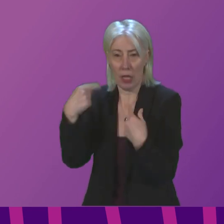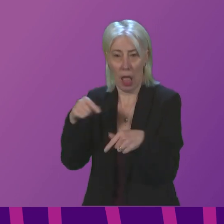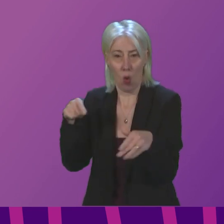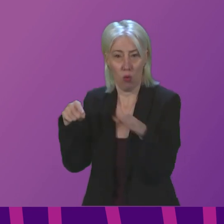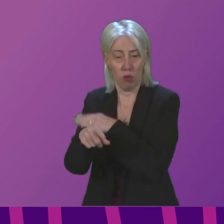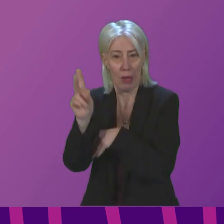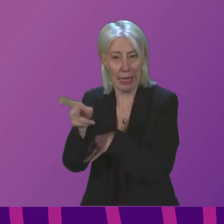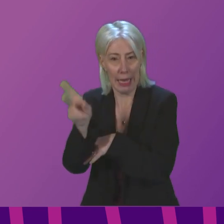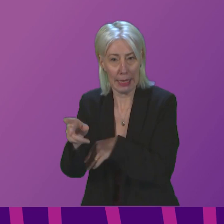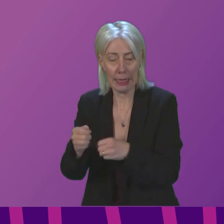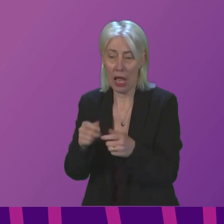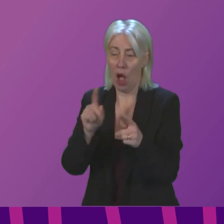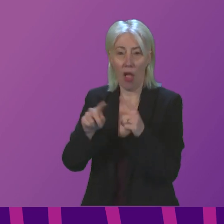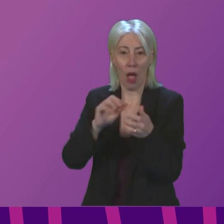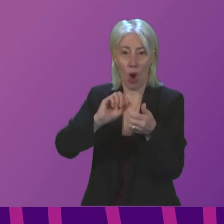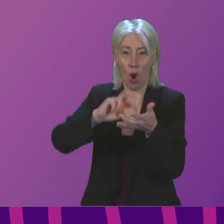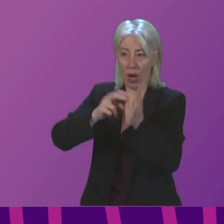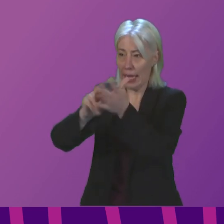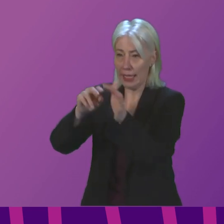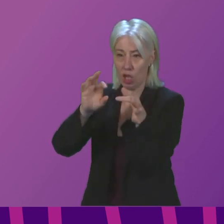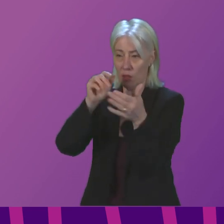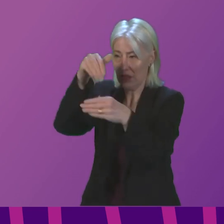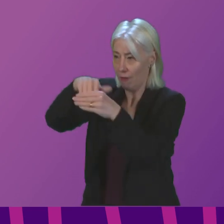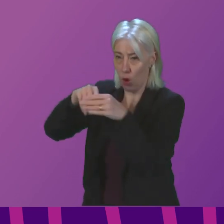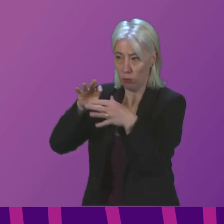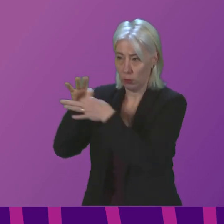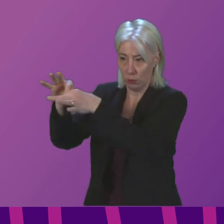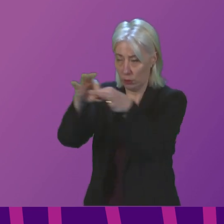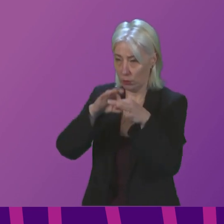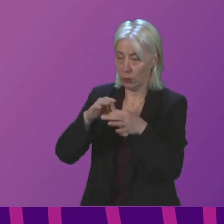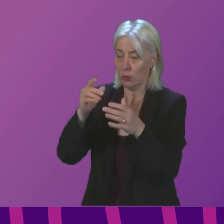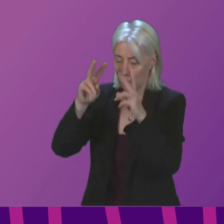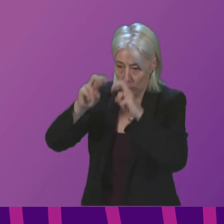agencies that were involved. That will be done with a clear view to learning any lessons.